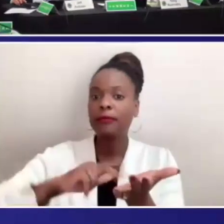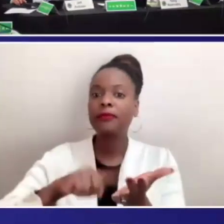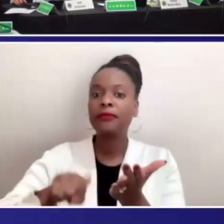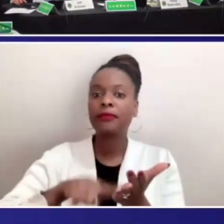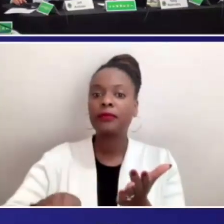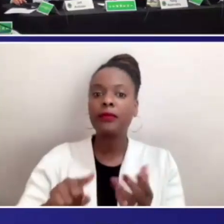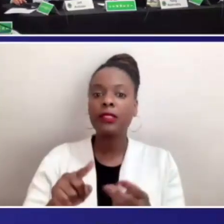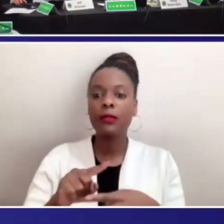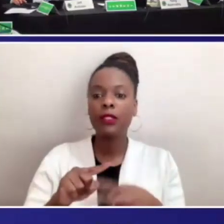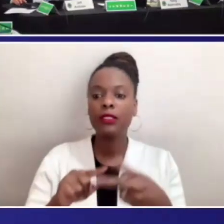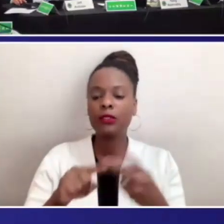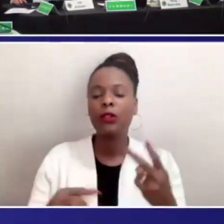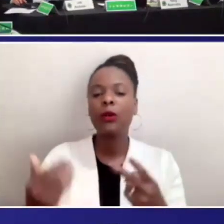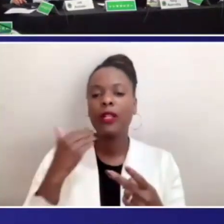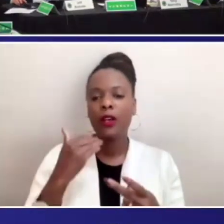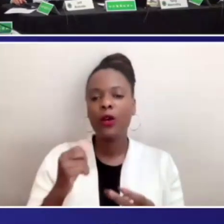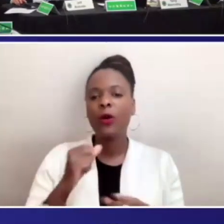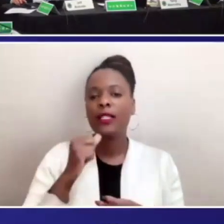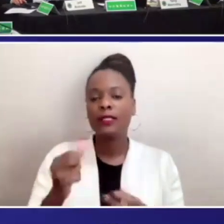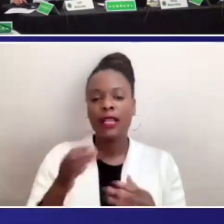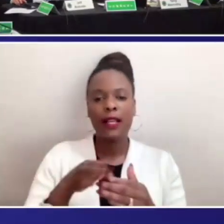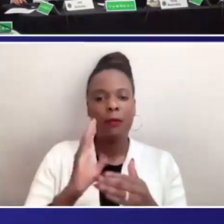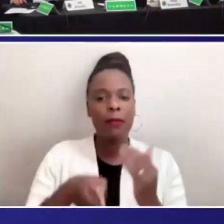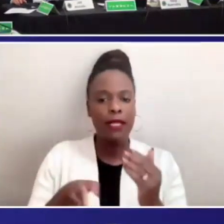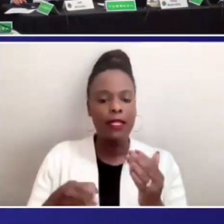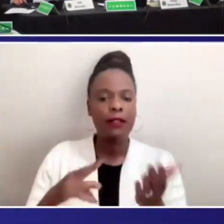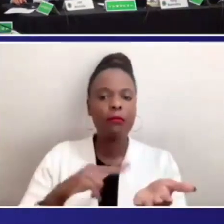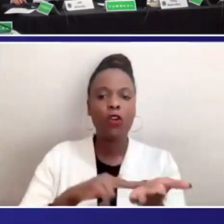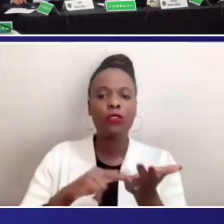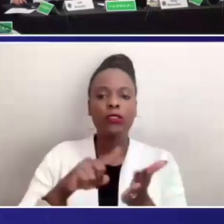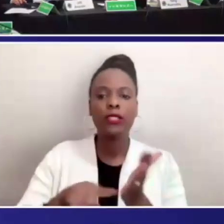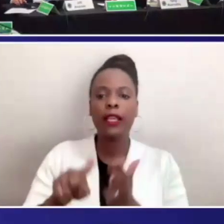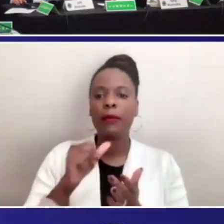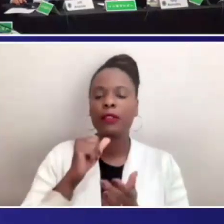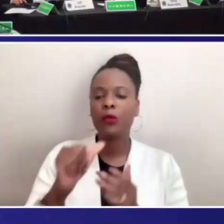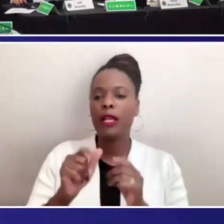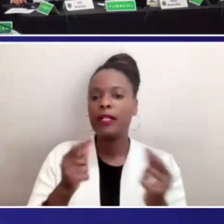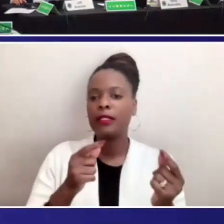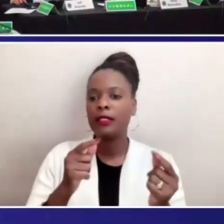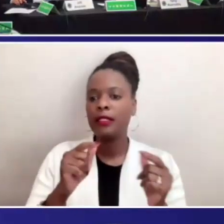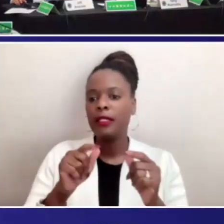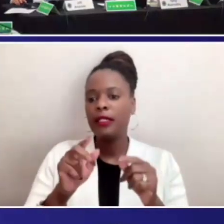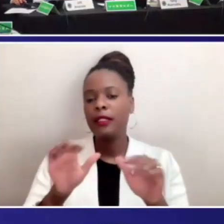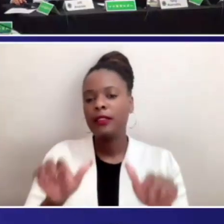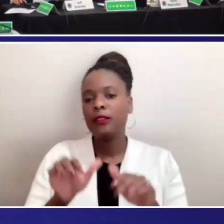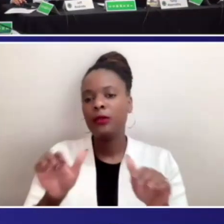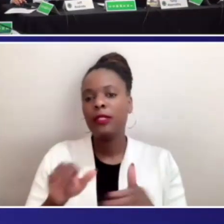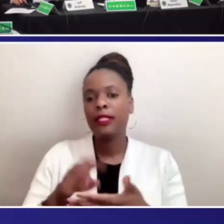We know that this is not a complete pulse check because we are not doing the schedule of reductions. But if you could, if you have, you know,